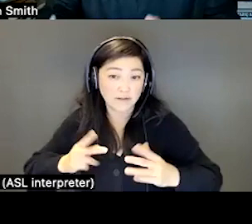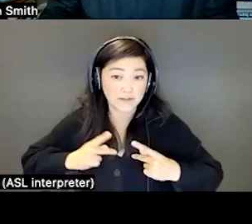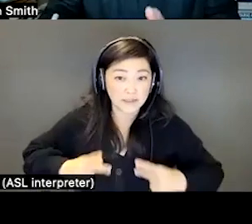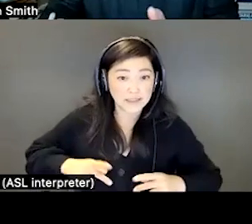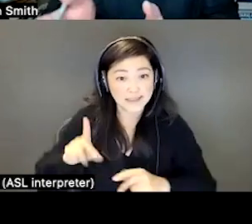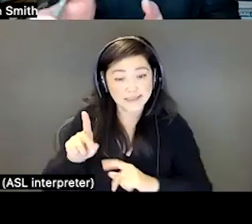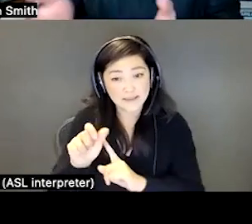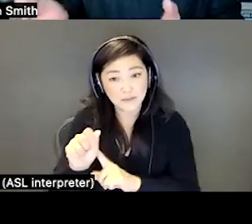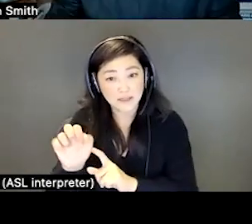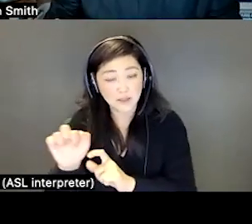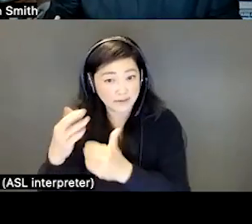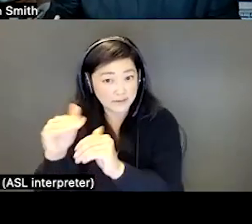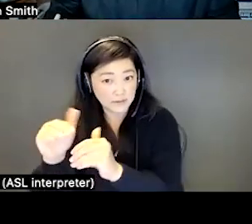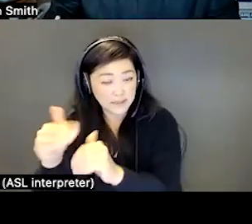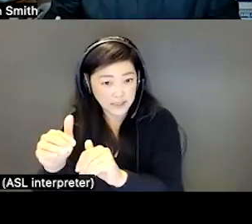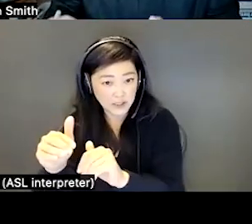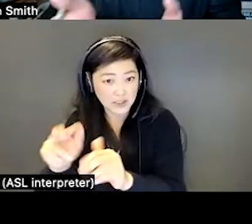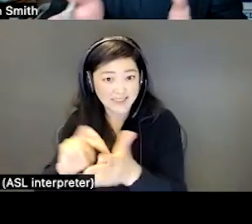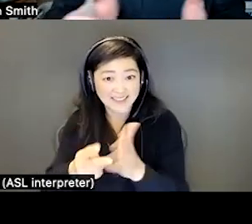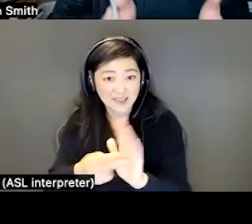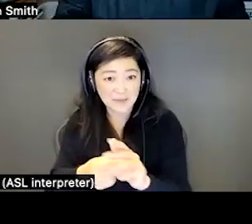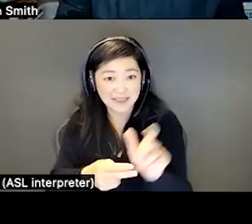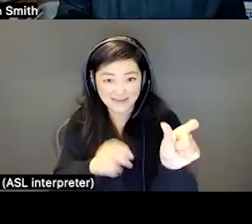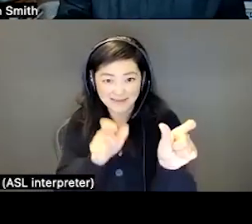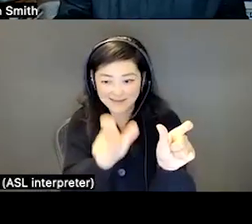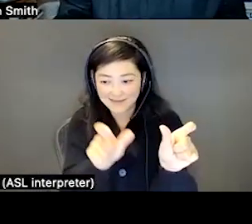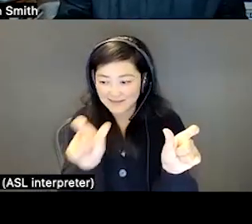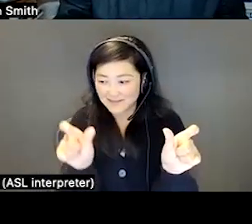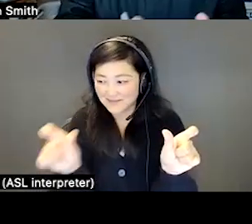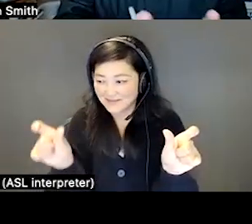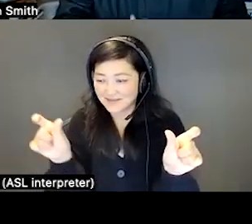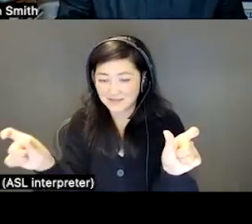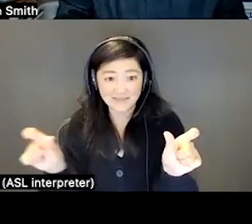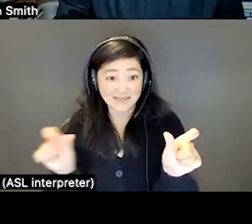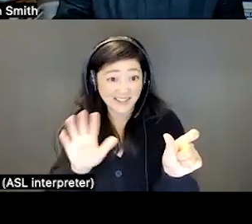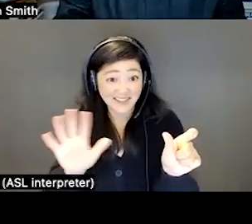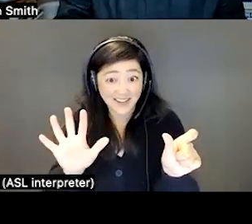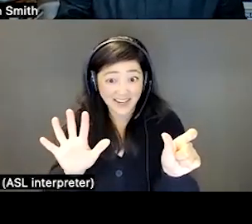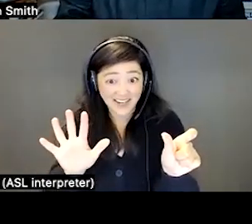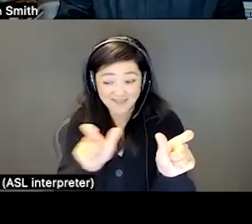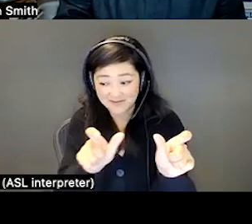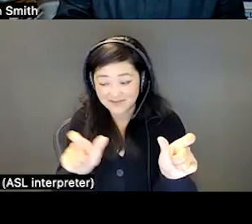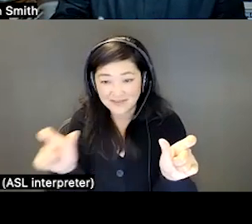that five-interest qualifier and applying it to a different part of the hierarchical tree,